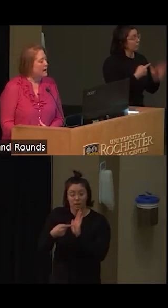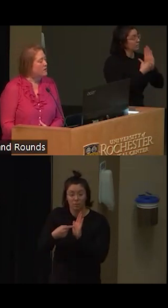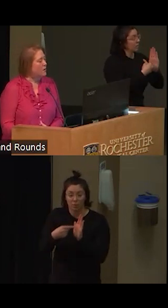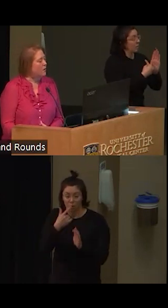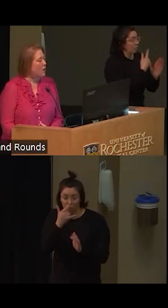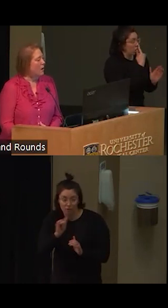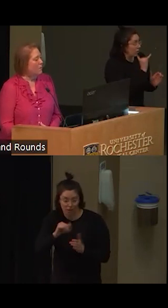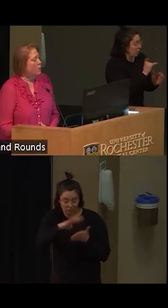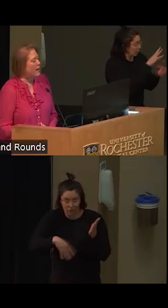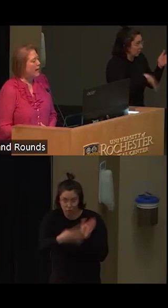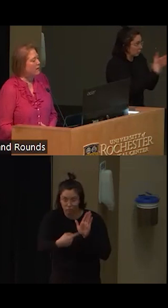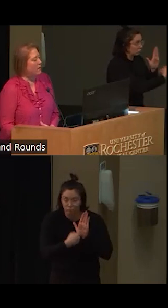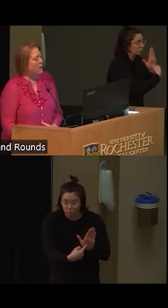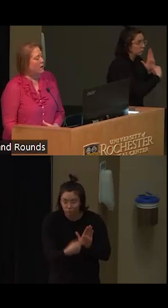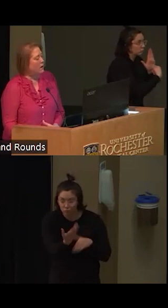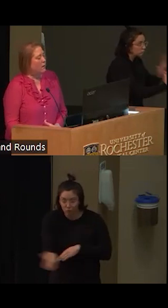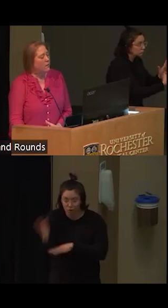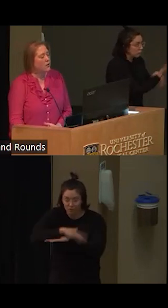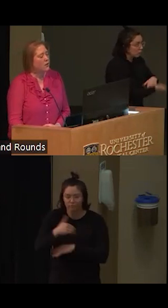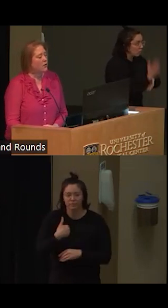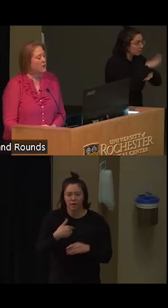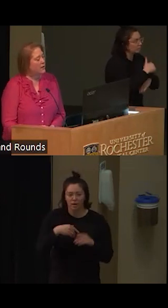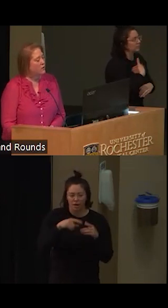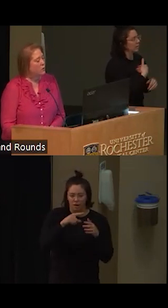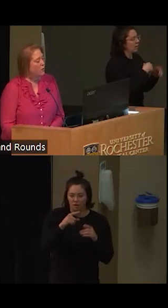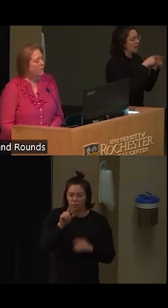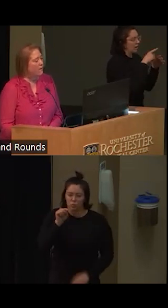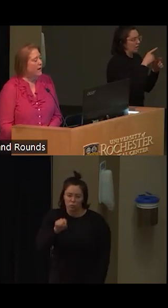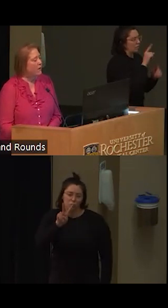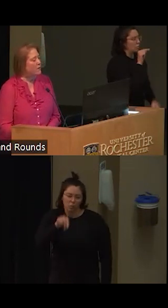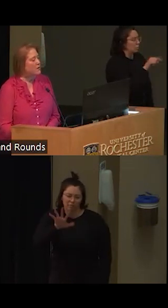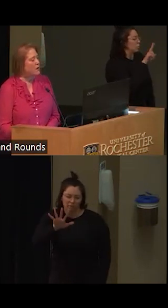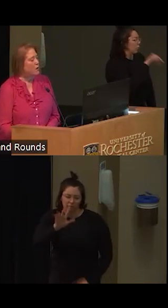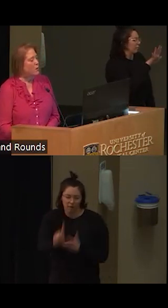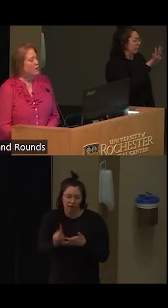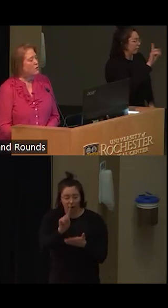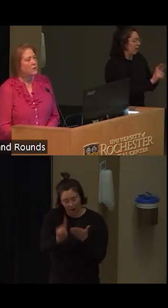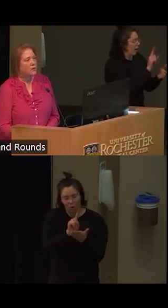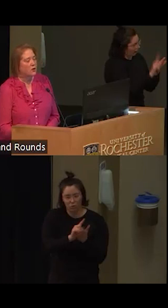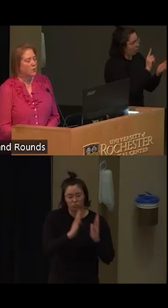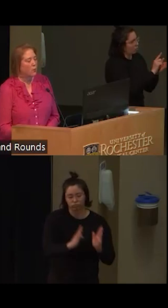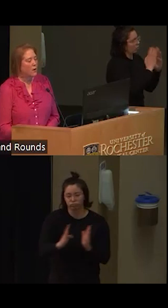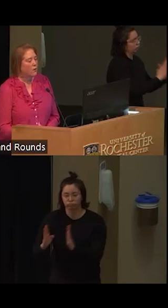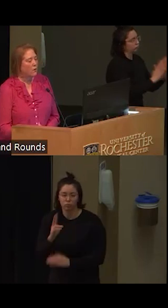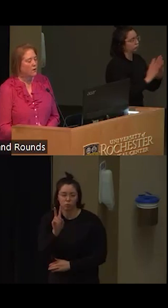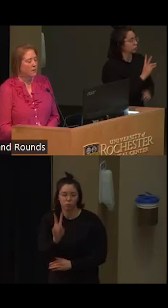day so um we had um each session lasted 2.5 hours we did two sessions per week over the